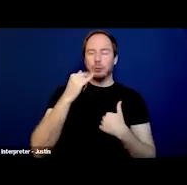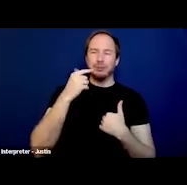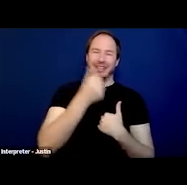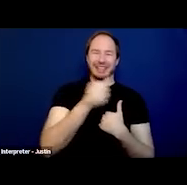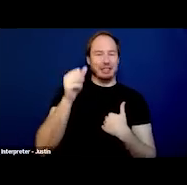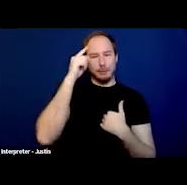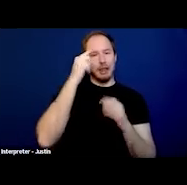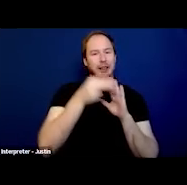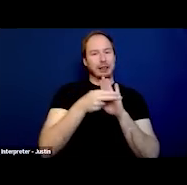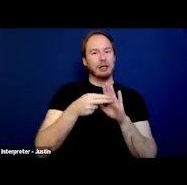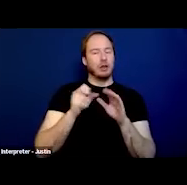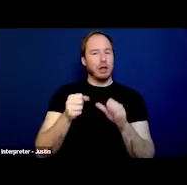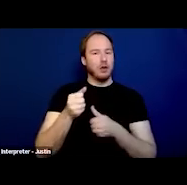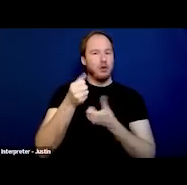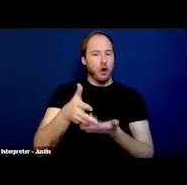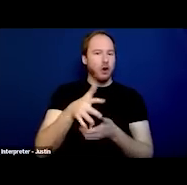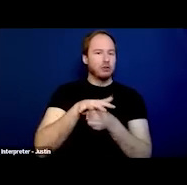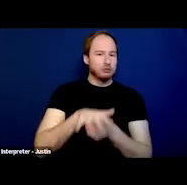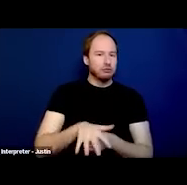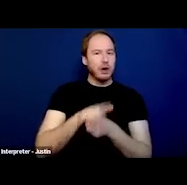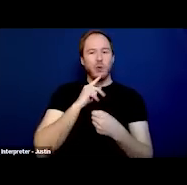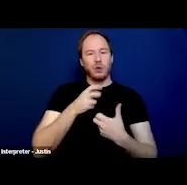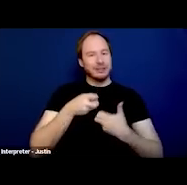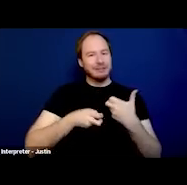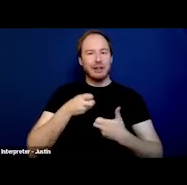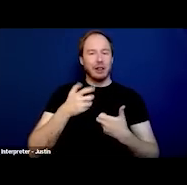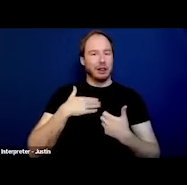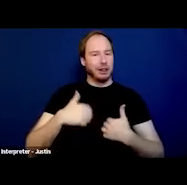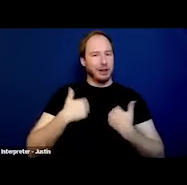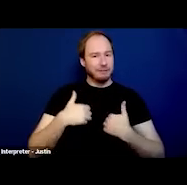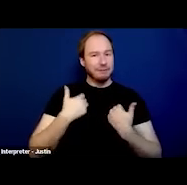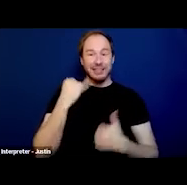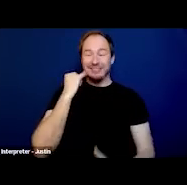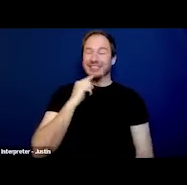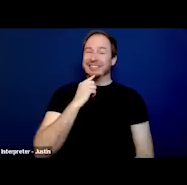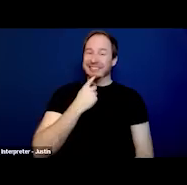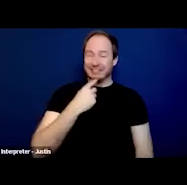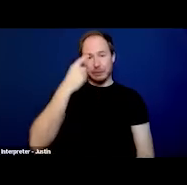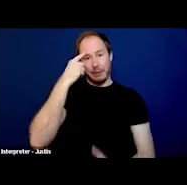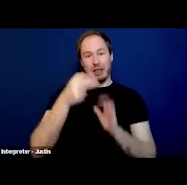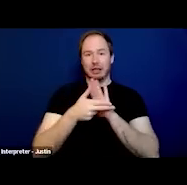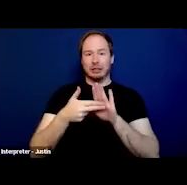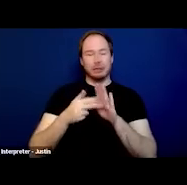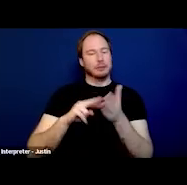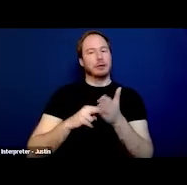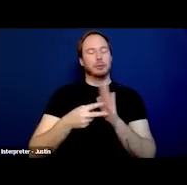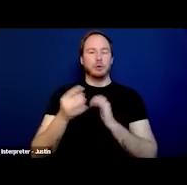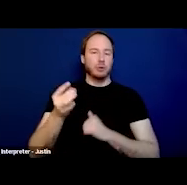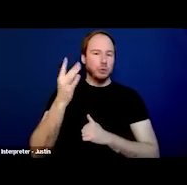can cause distress and difficulty in someone's life, a serious mental illness is one that causes more significant or more serious impairment,